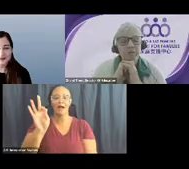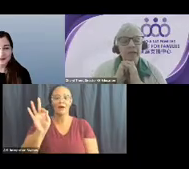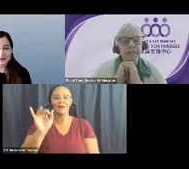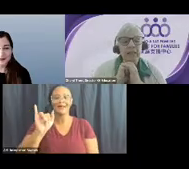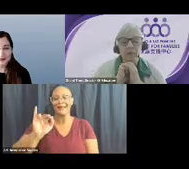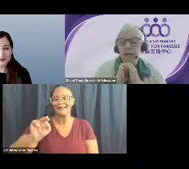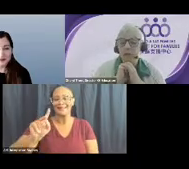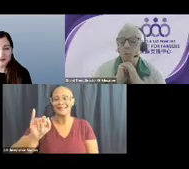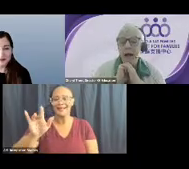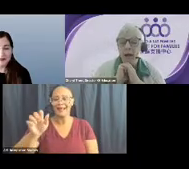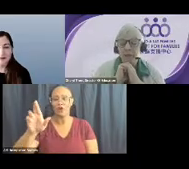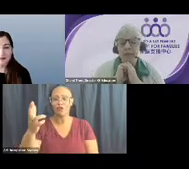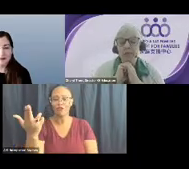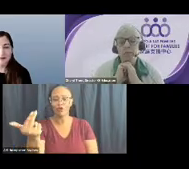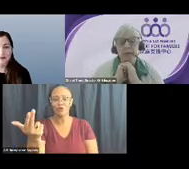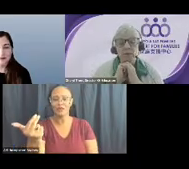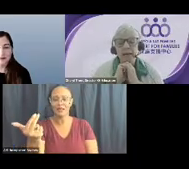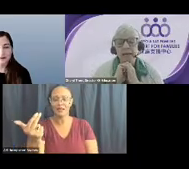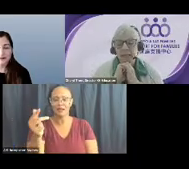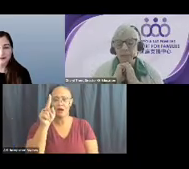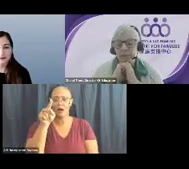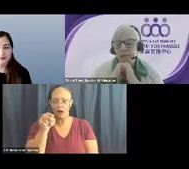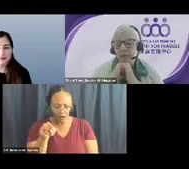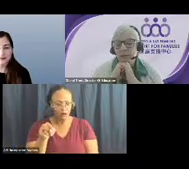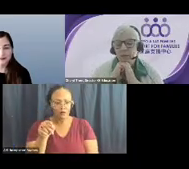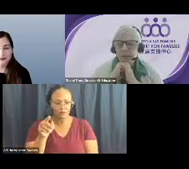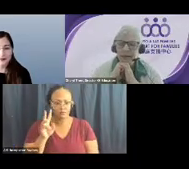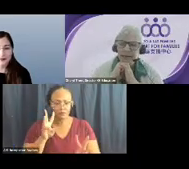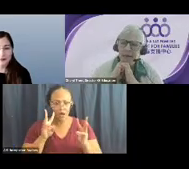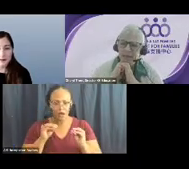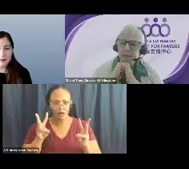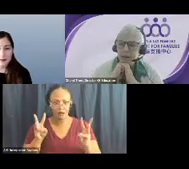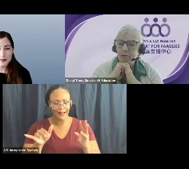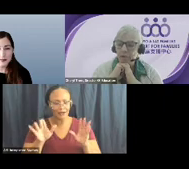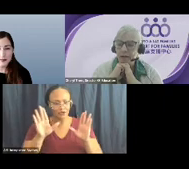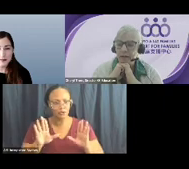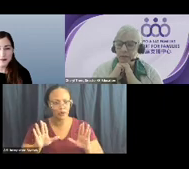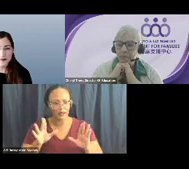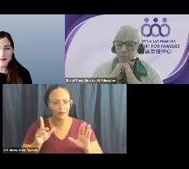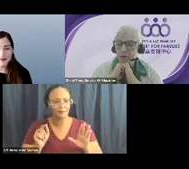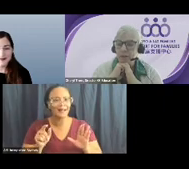the federal list and realize wow this is really great except we need to make this parent friendly.